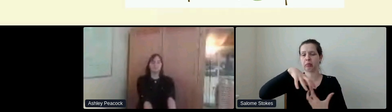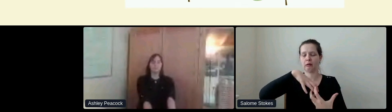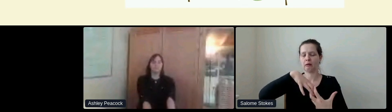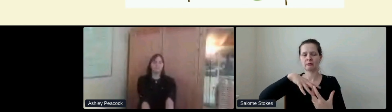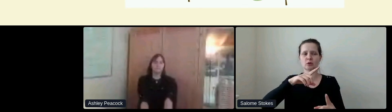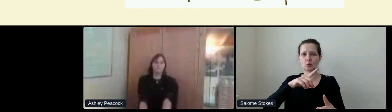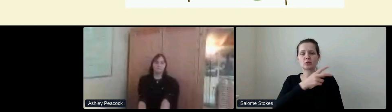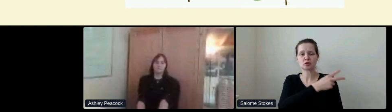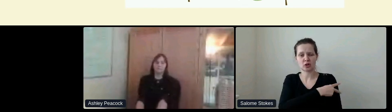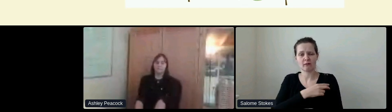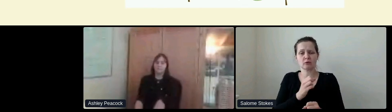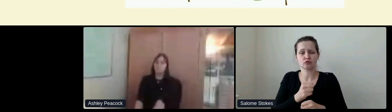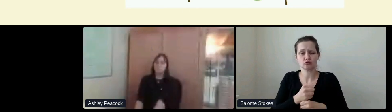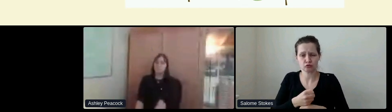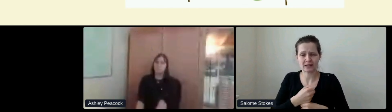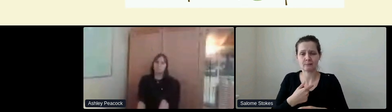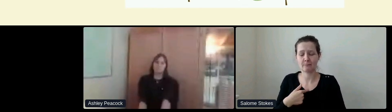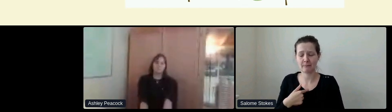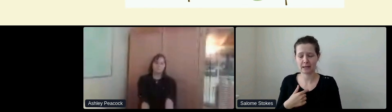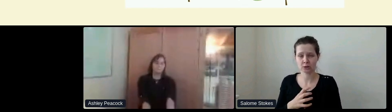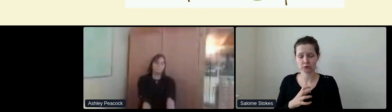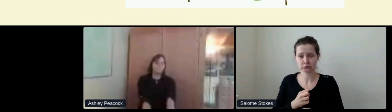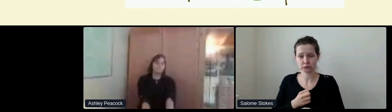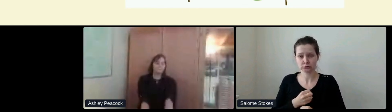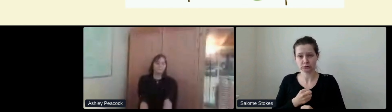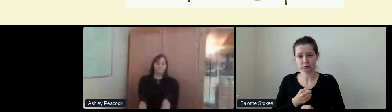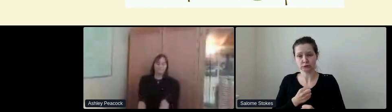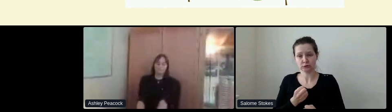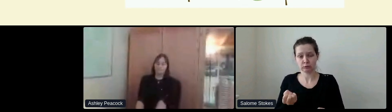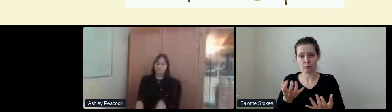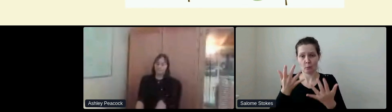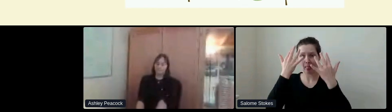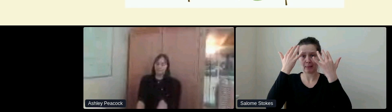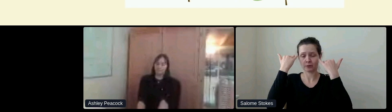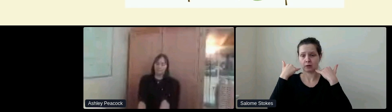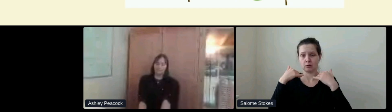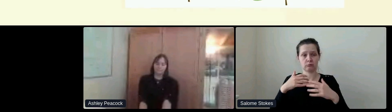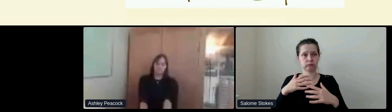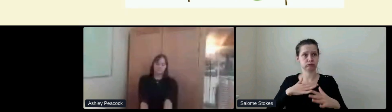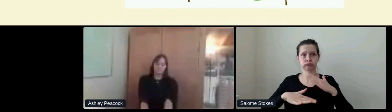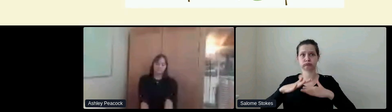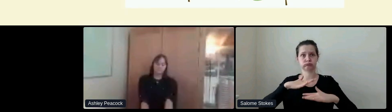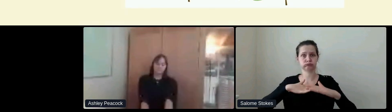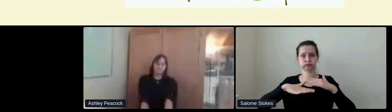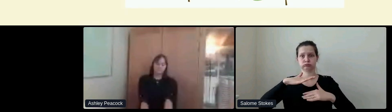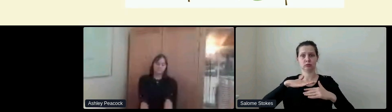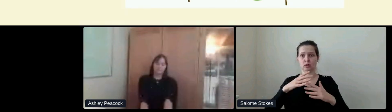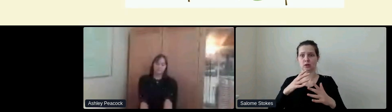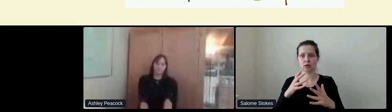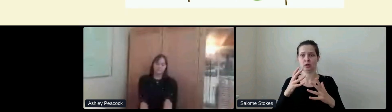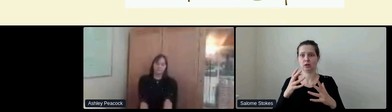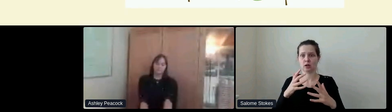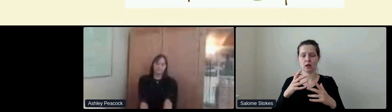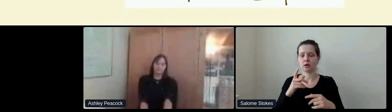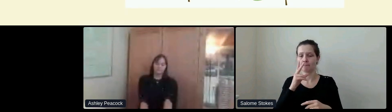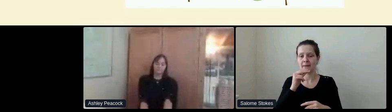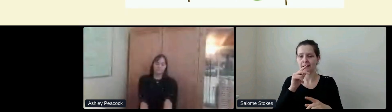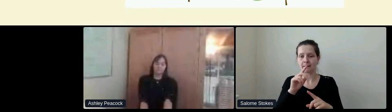but I was so stressed out and overwhelmed by the situation, I actually couldn't speak. I